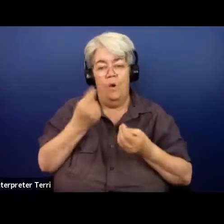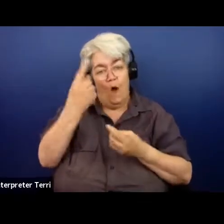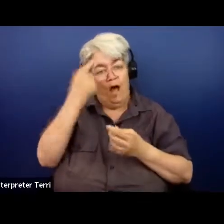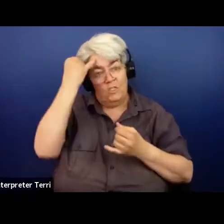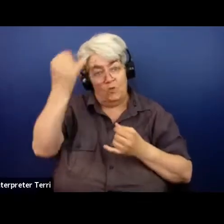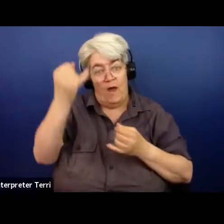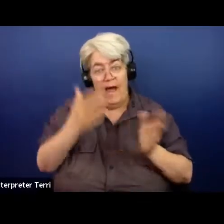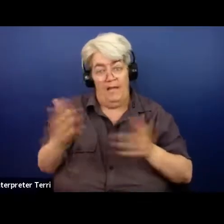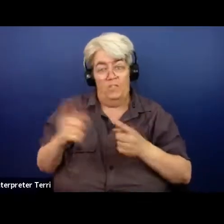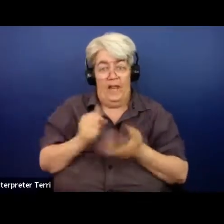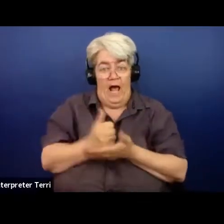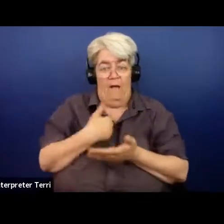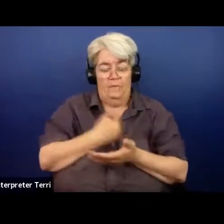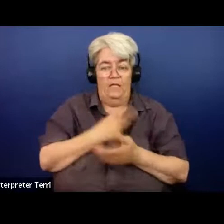us especially with the staff such as case